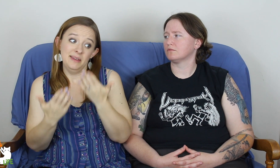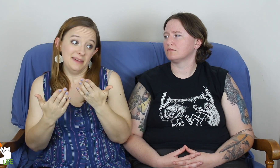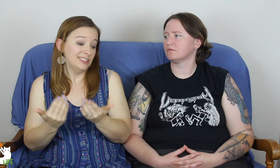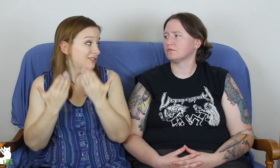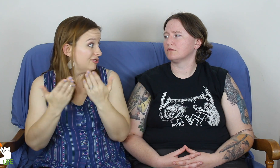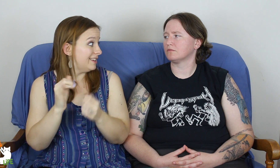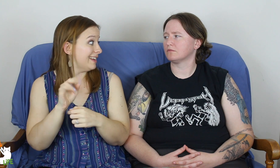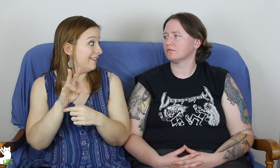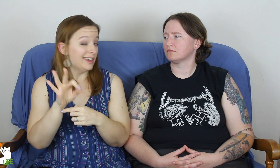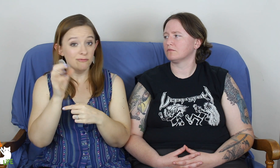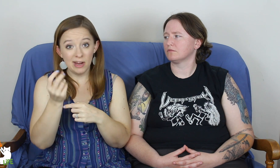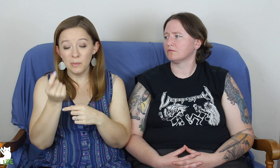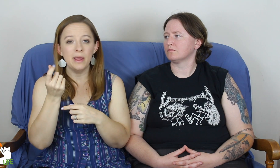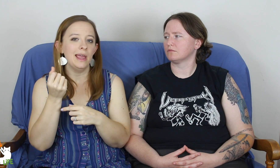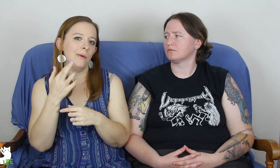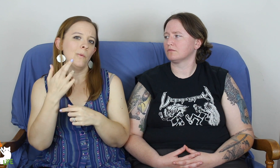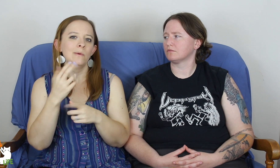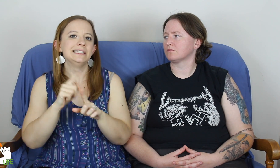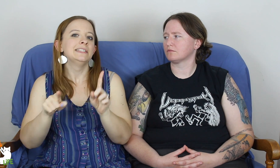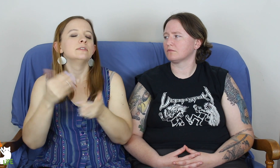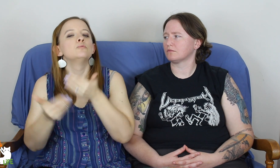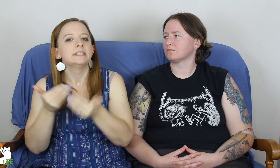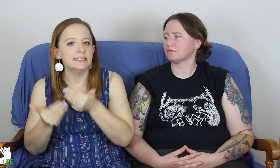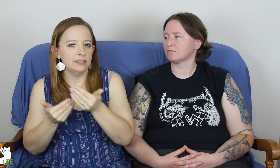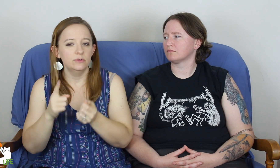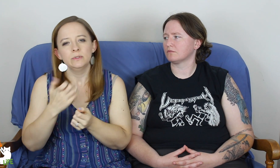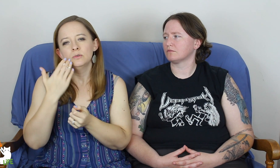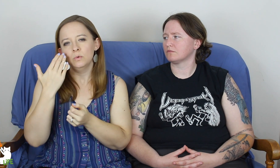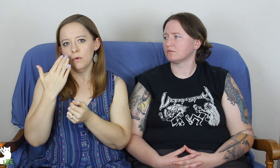then they might suggest IVF right away or a different procedure.